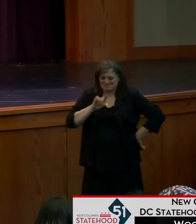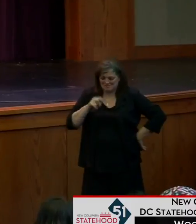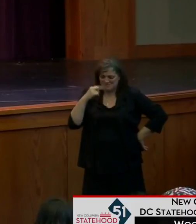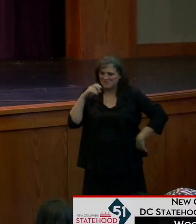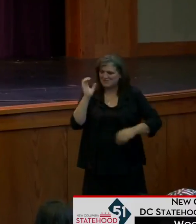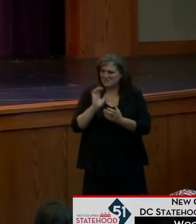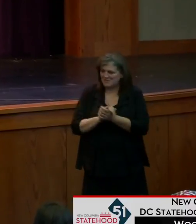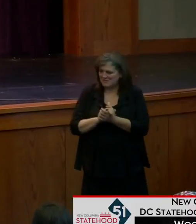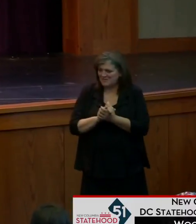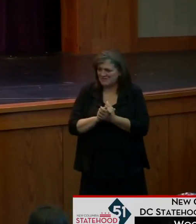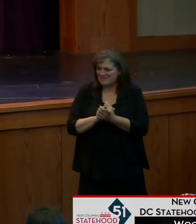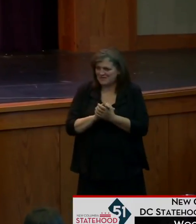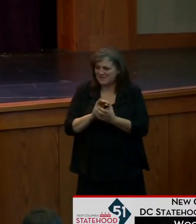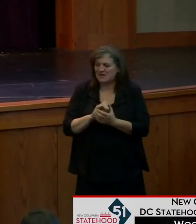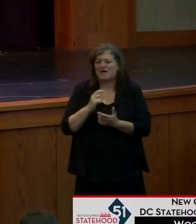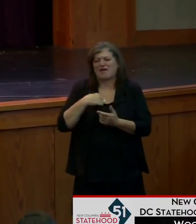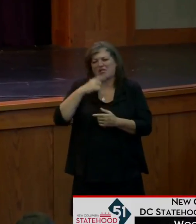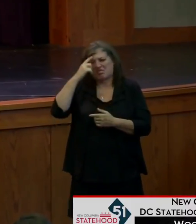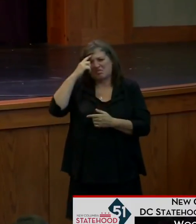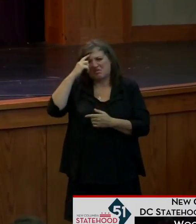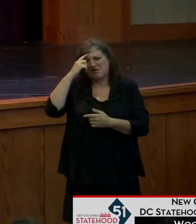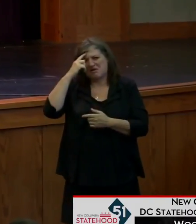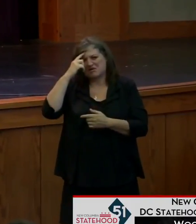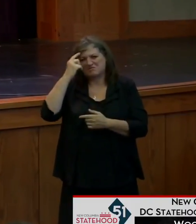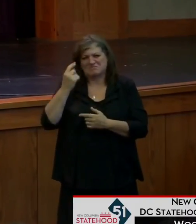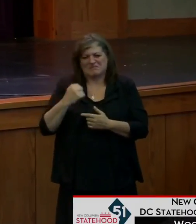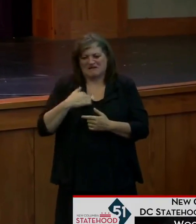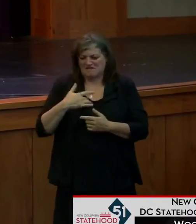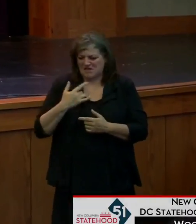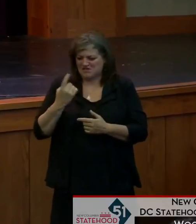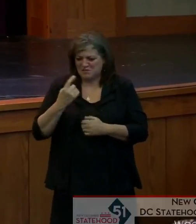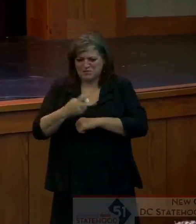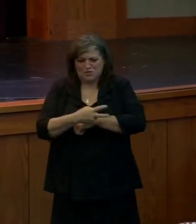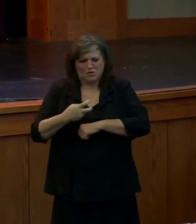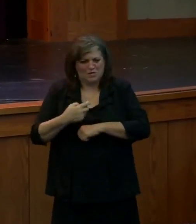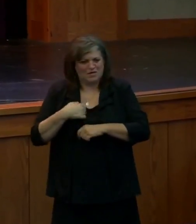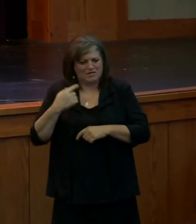I FELT AT THE TIME THAT I HAD BEEN ROBBED AS I SAID IN A